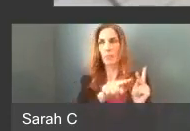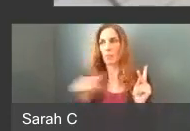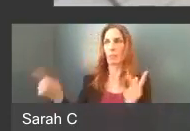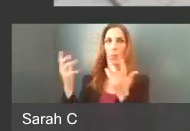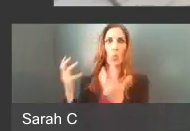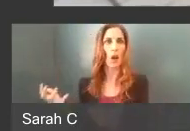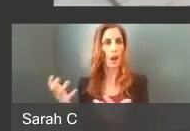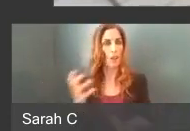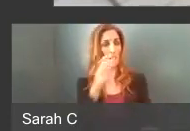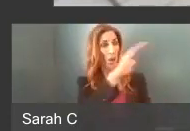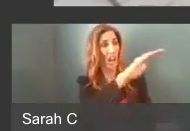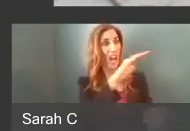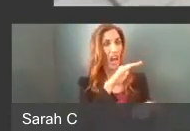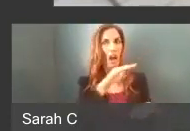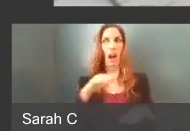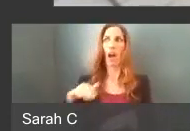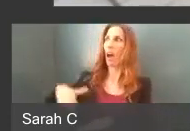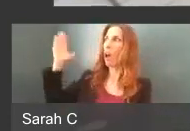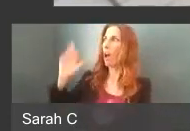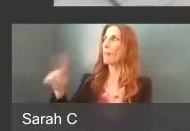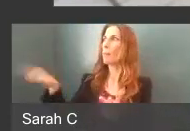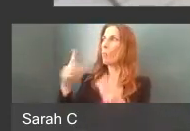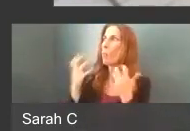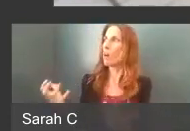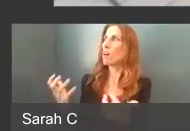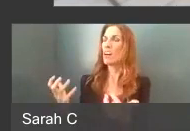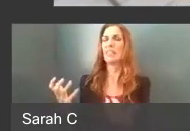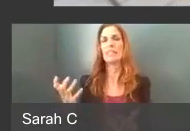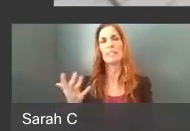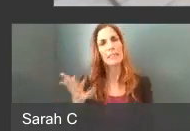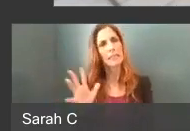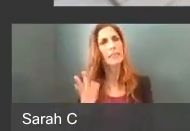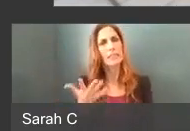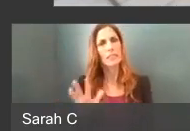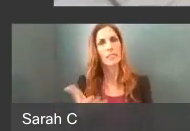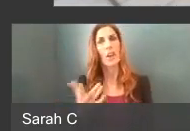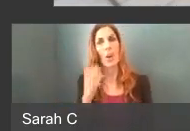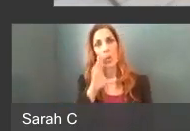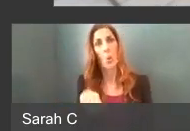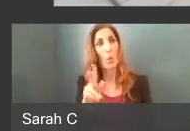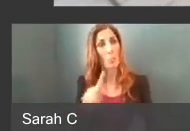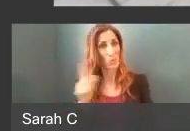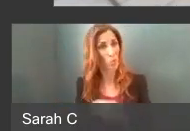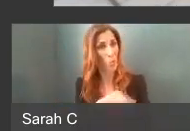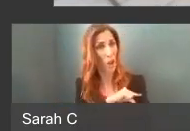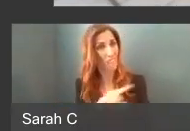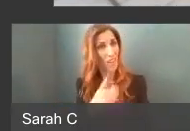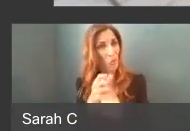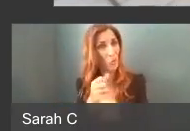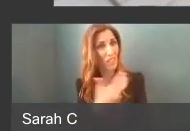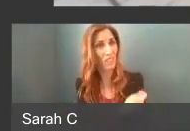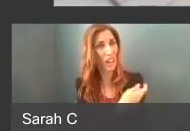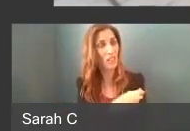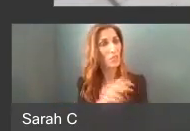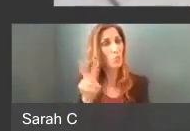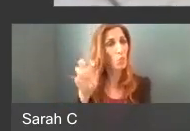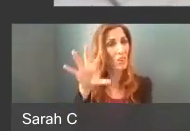So while our eligibility is quite large, very, as we said, about 250,000 people in the County are